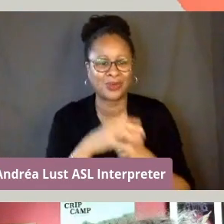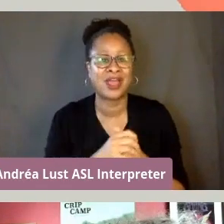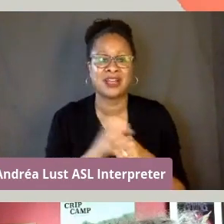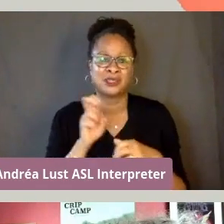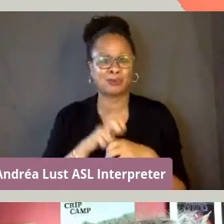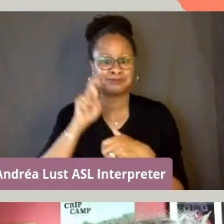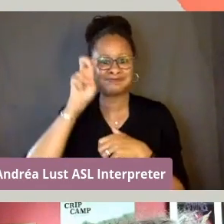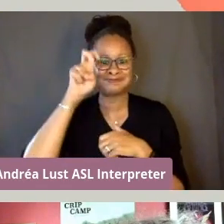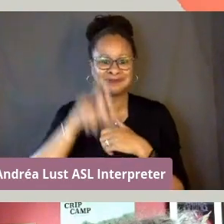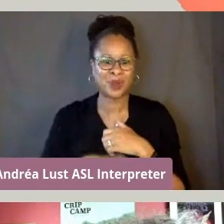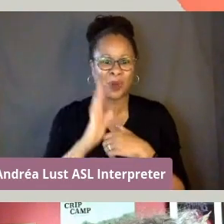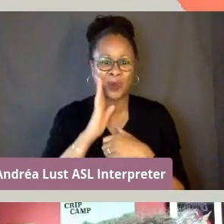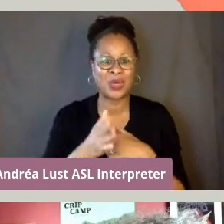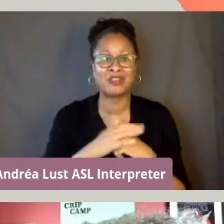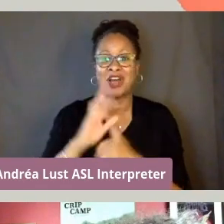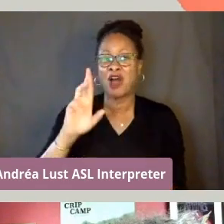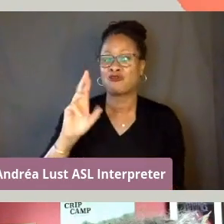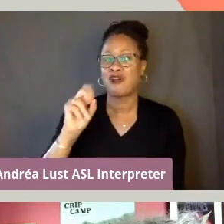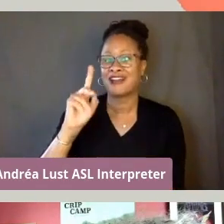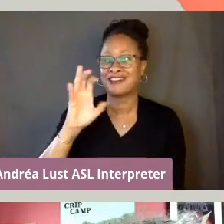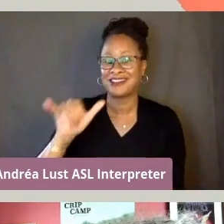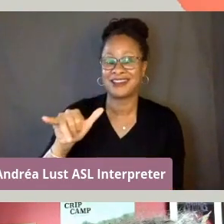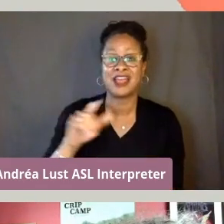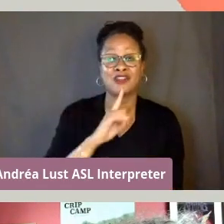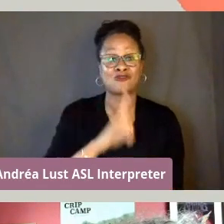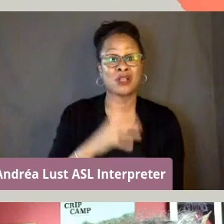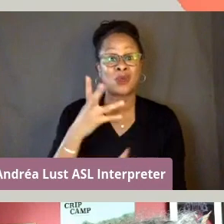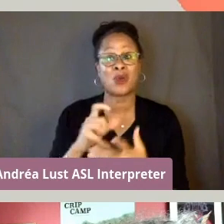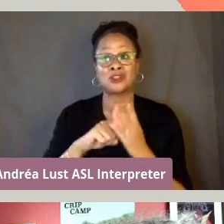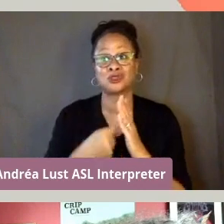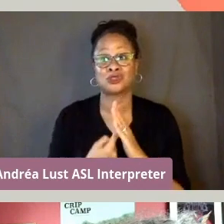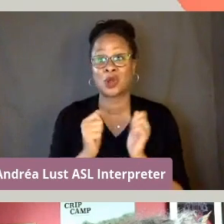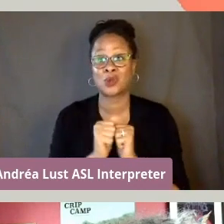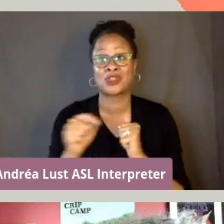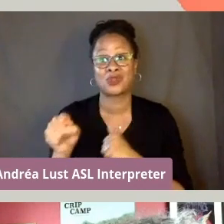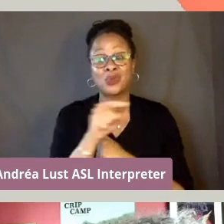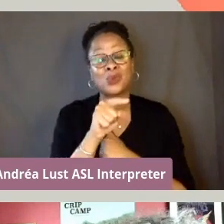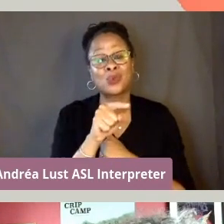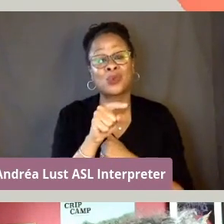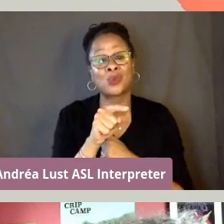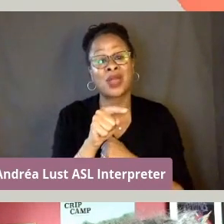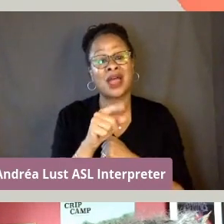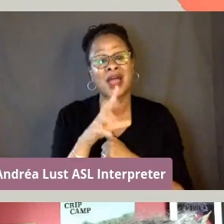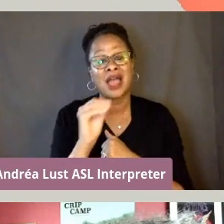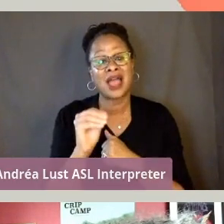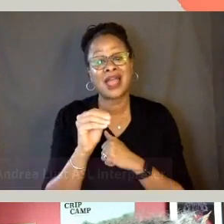Rodney, I really wanted to start with you and the amazing--